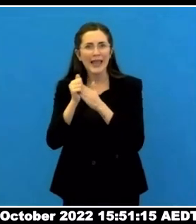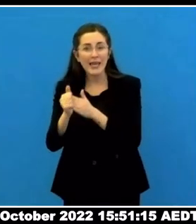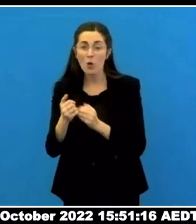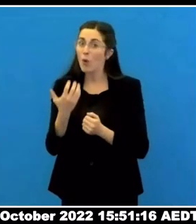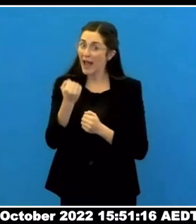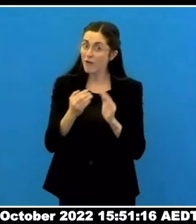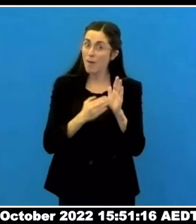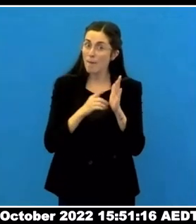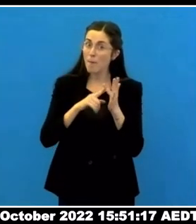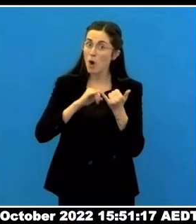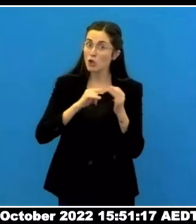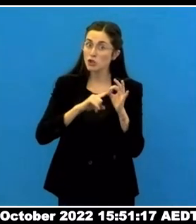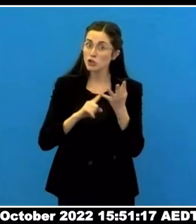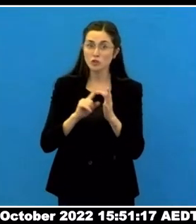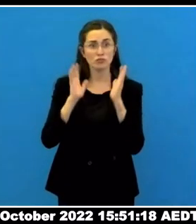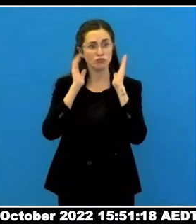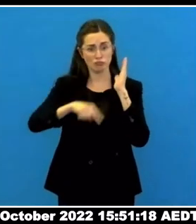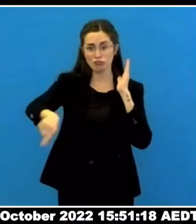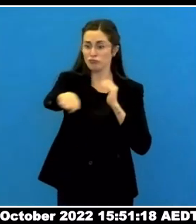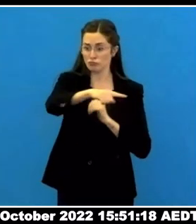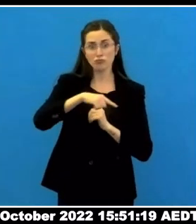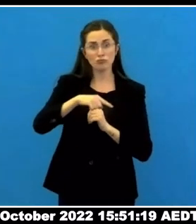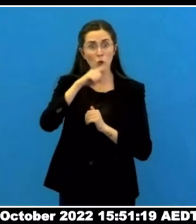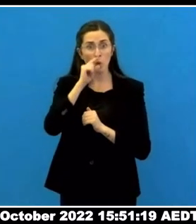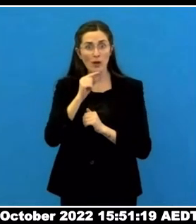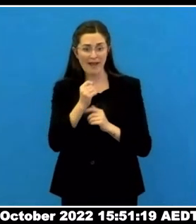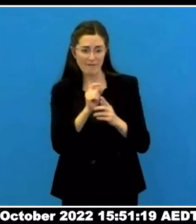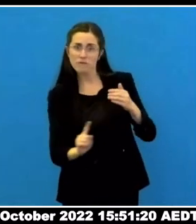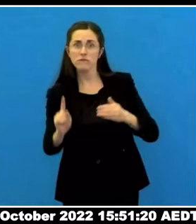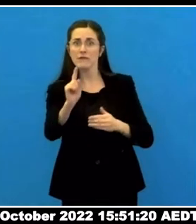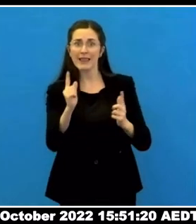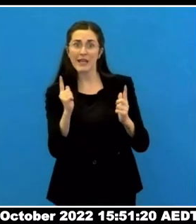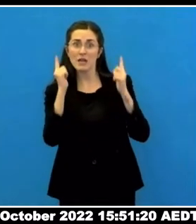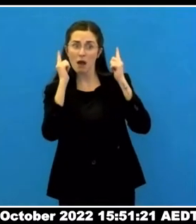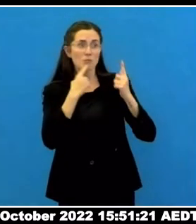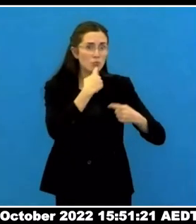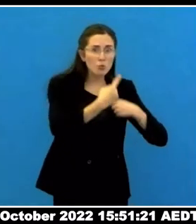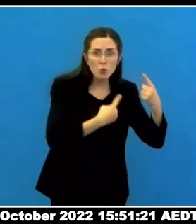We have lots of other people who are responsible, you know, who are part of active in the community.